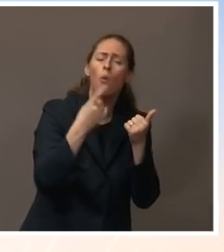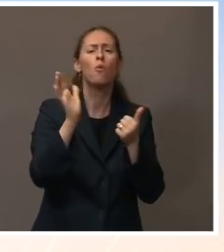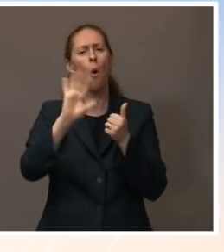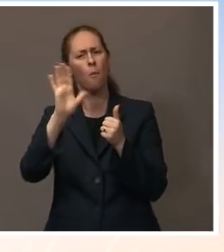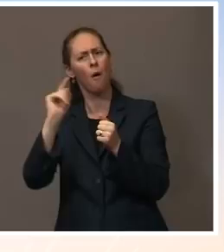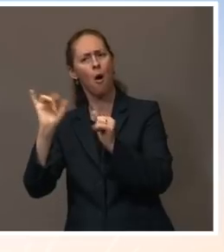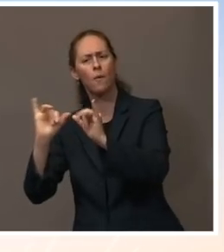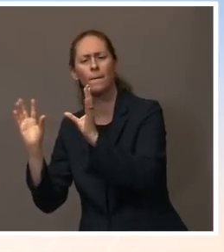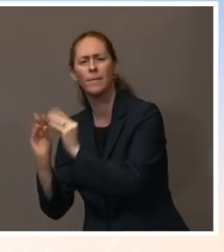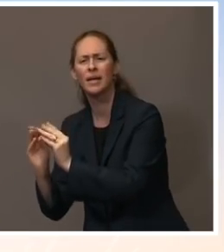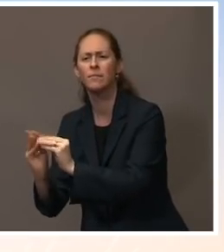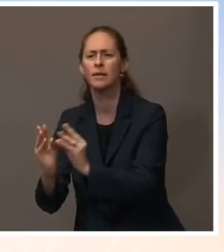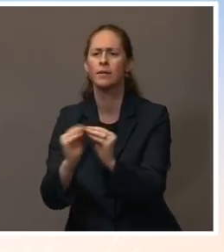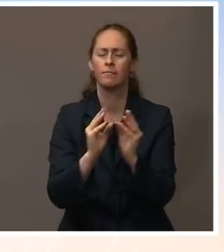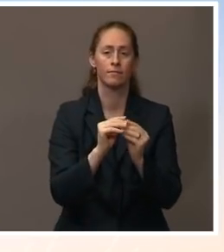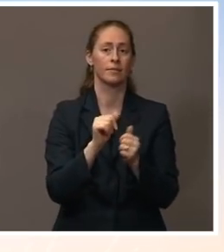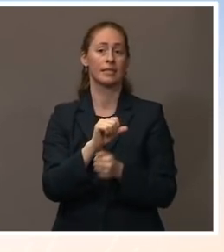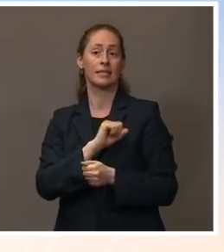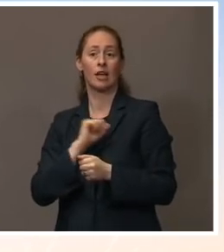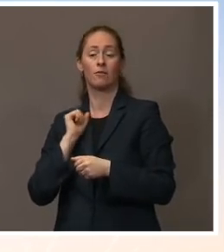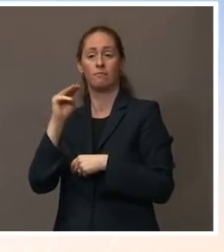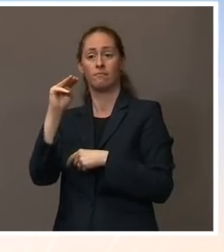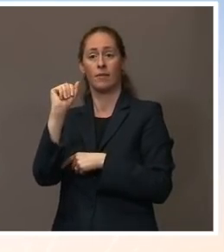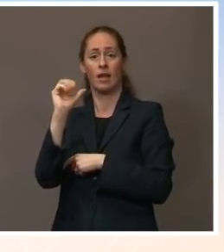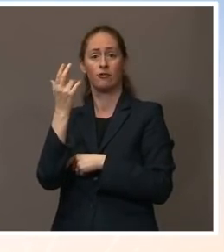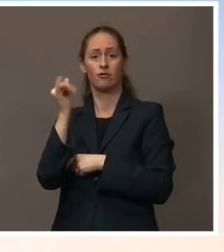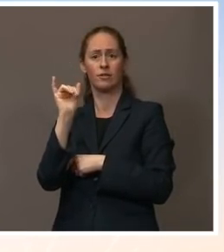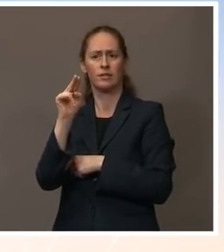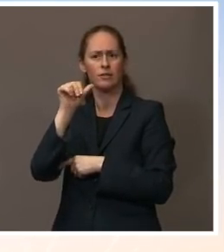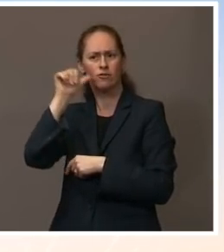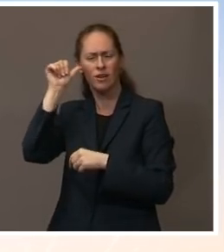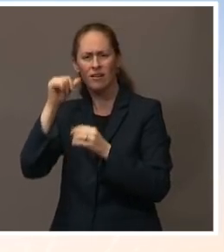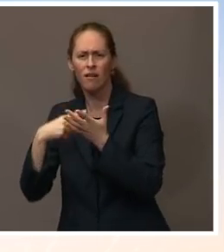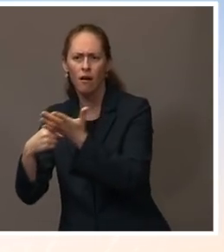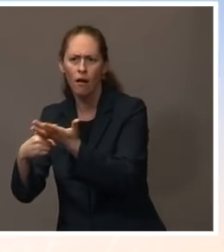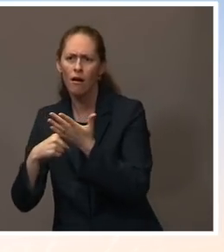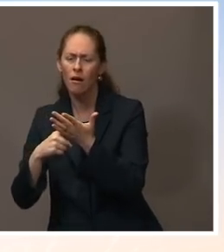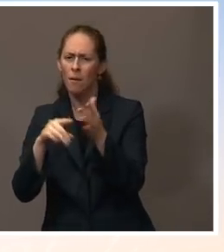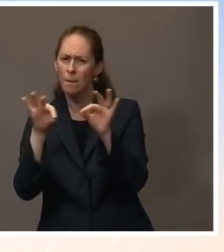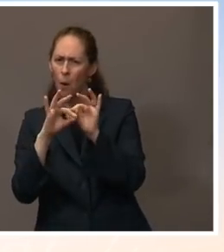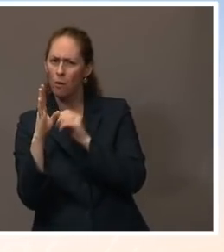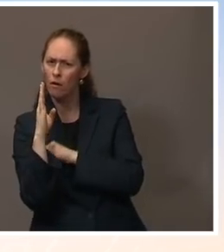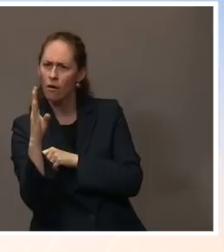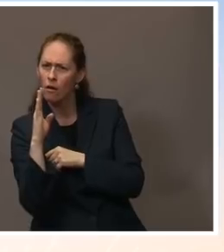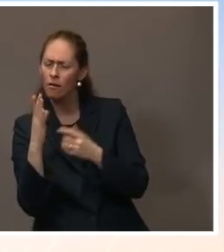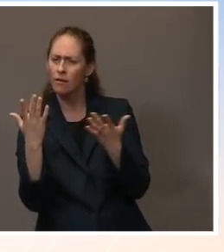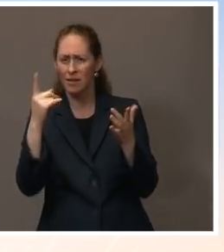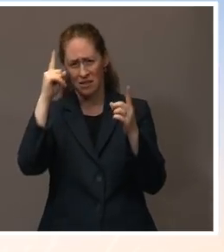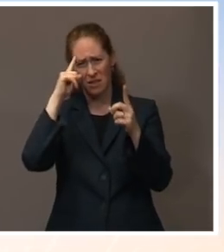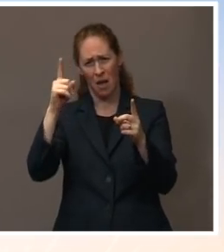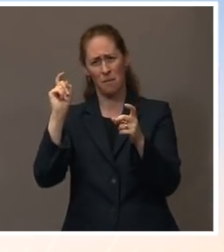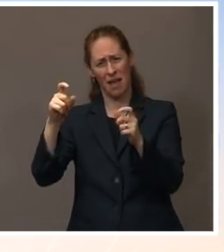yesterday to convey to him the importance to him, personally, of moving this to a debate on the floor